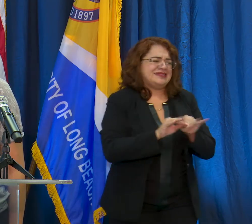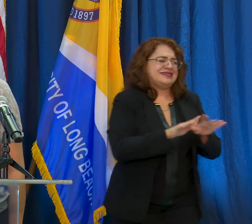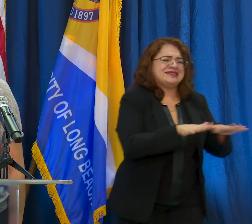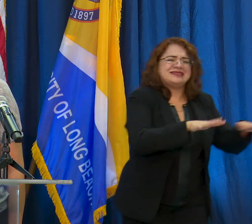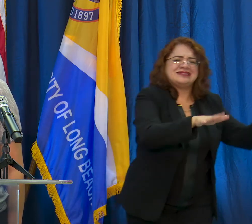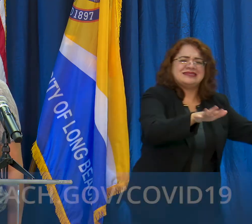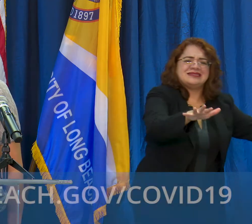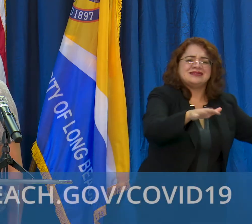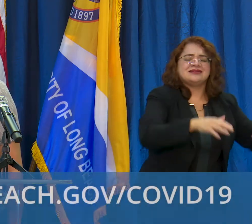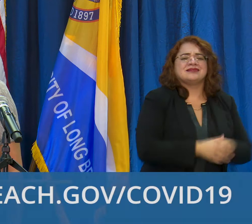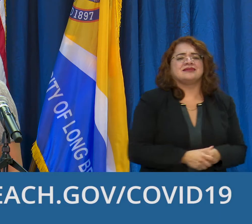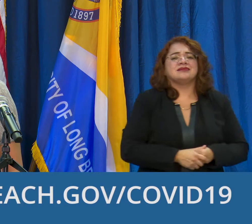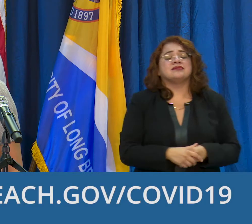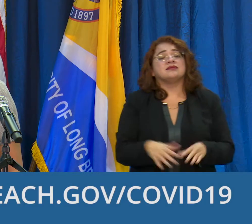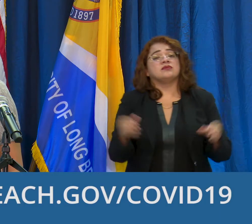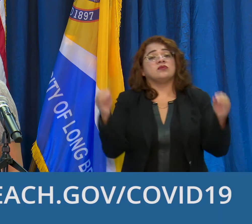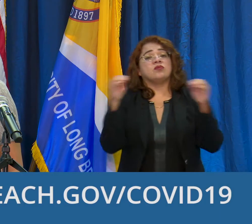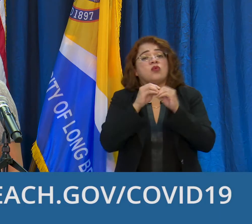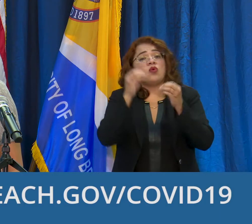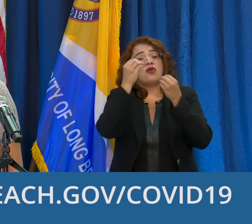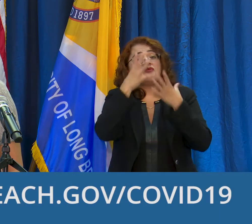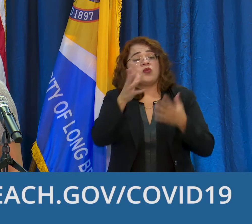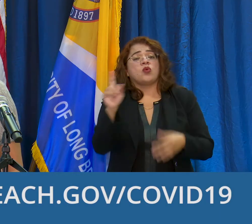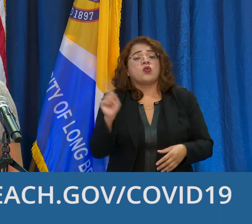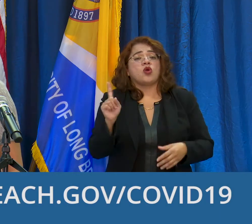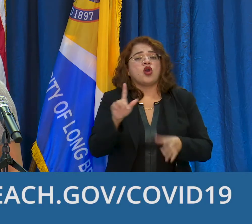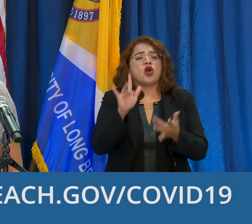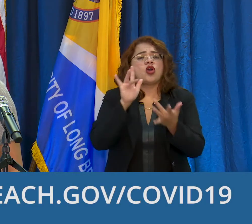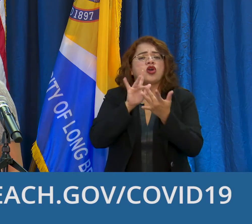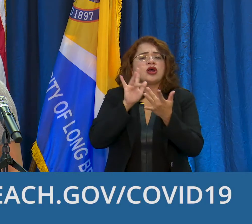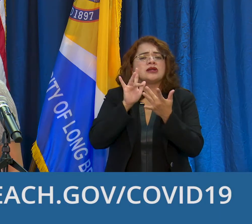You can also find more information on our contact tracing process